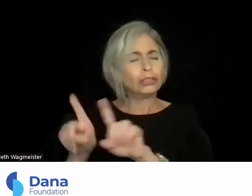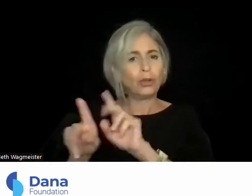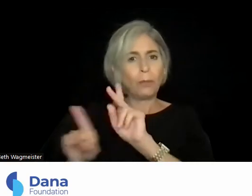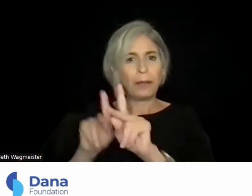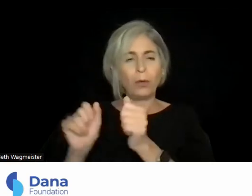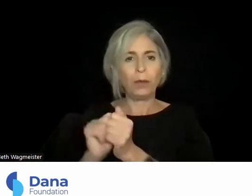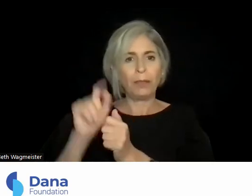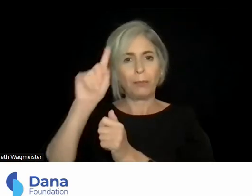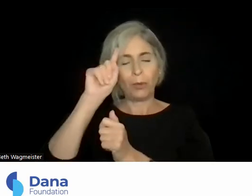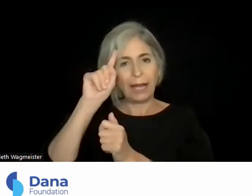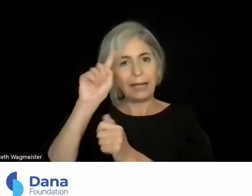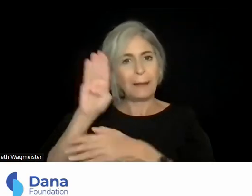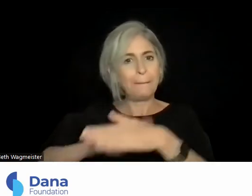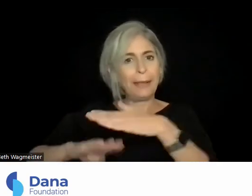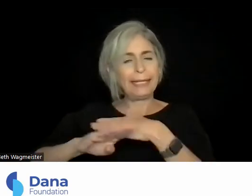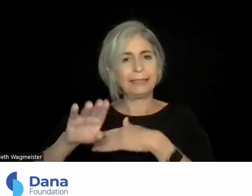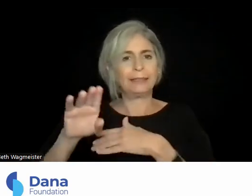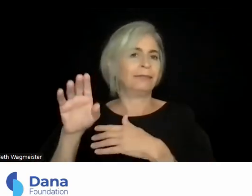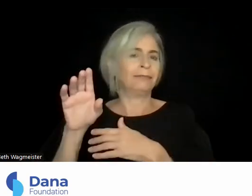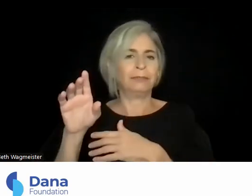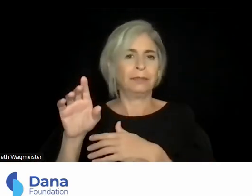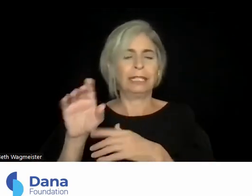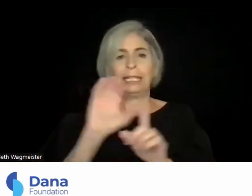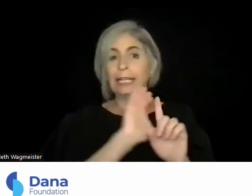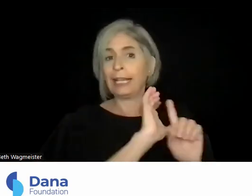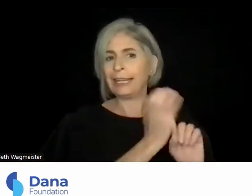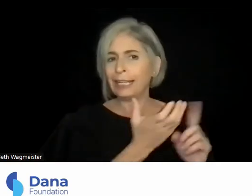the researcher, theth assists, the public audiences, including people